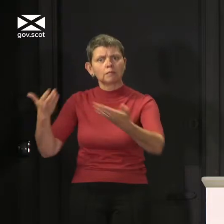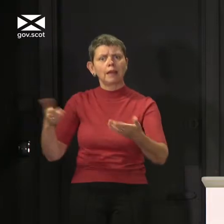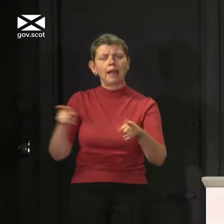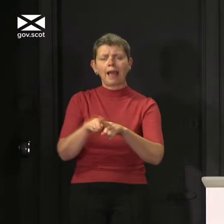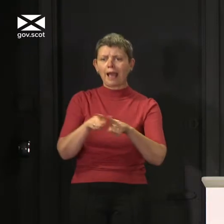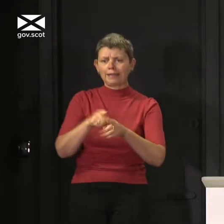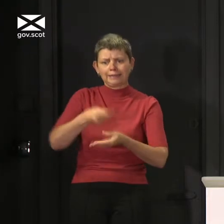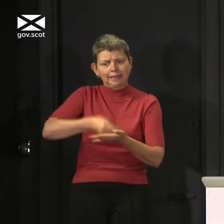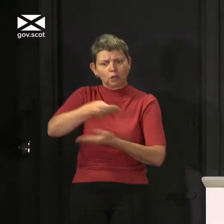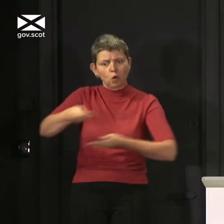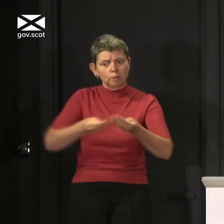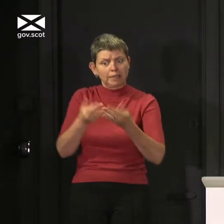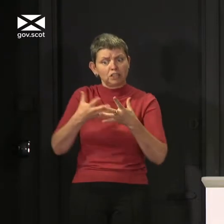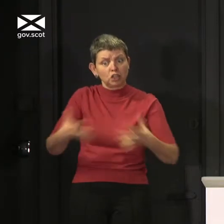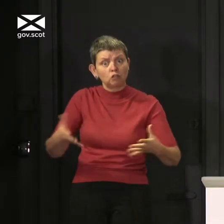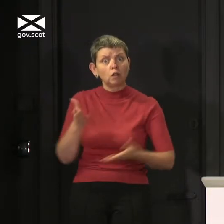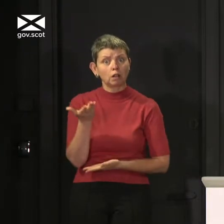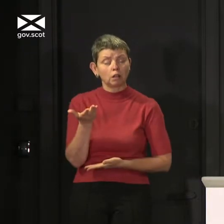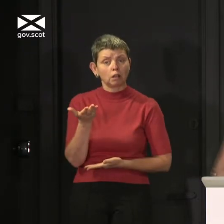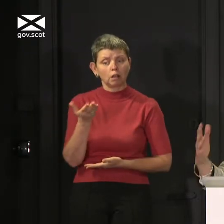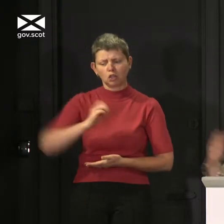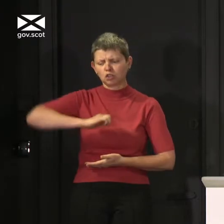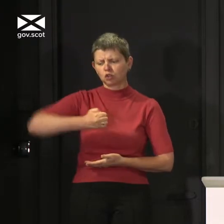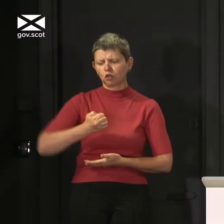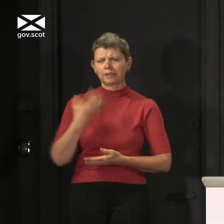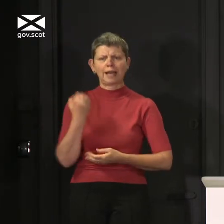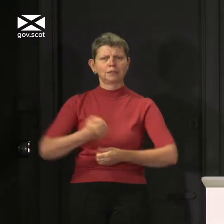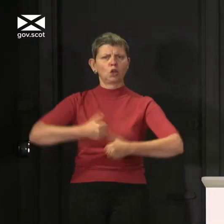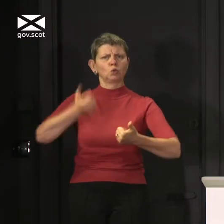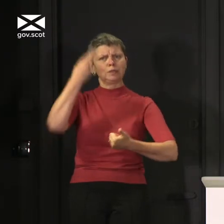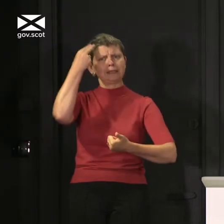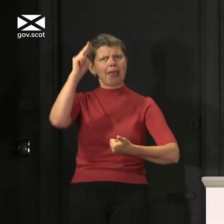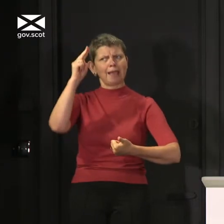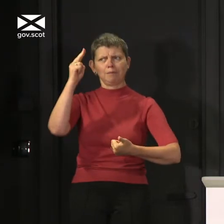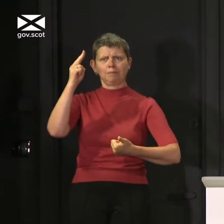Scotland has a long standing reputation, and one that I hope will go well into the future,